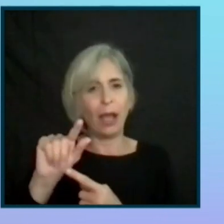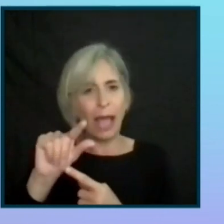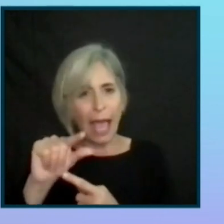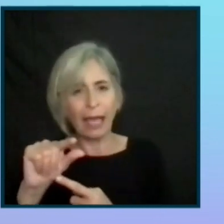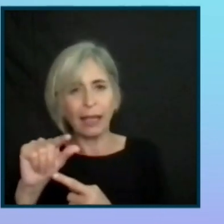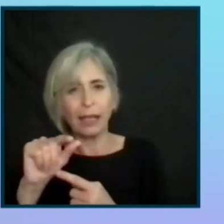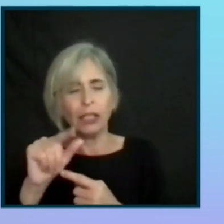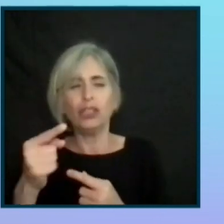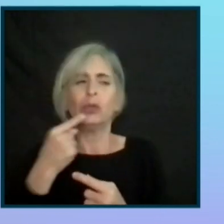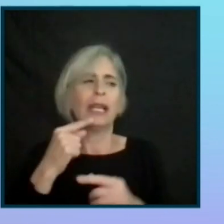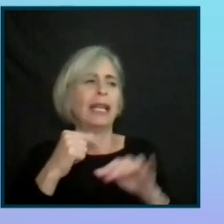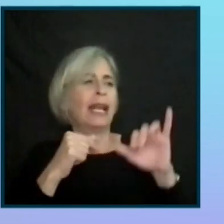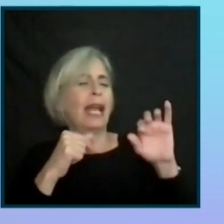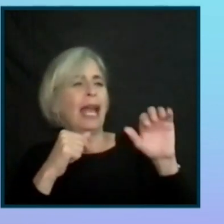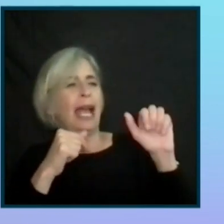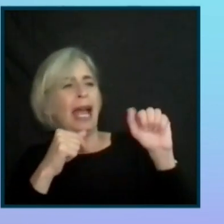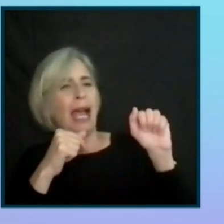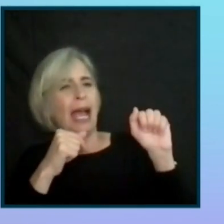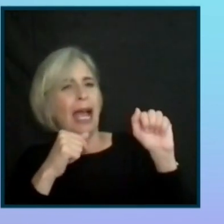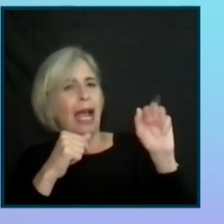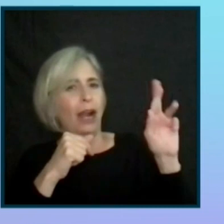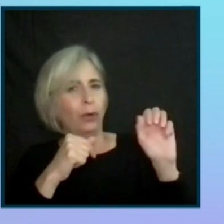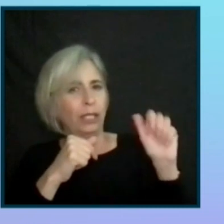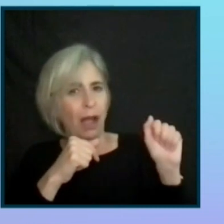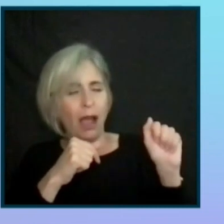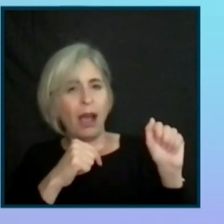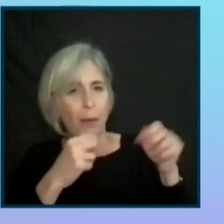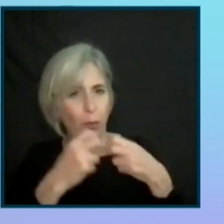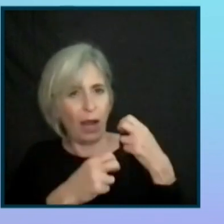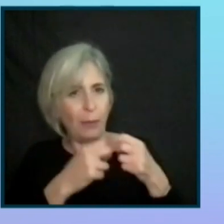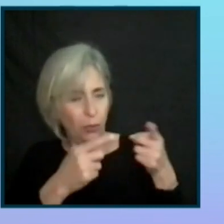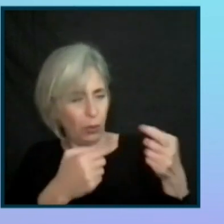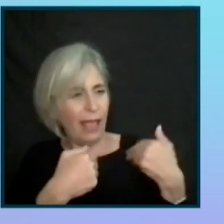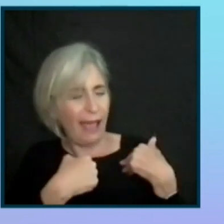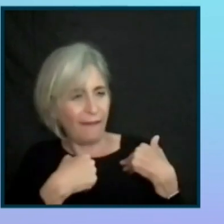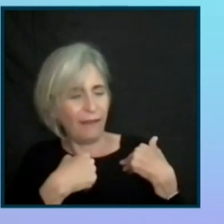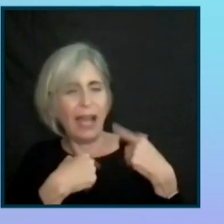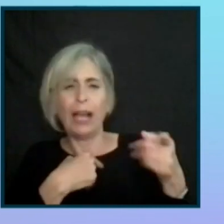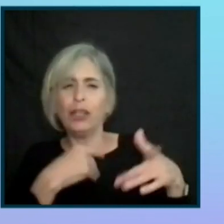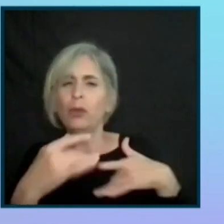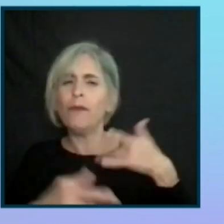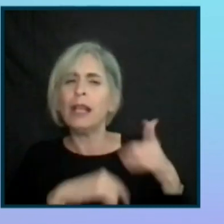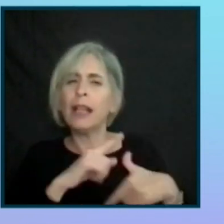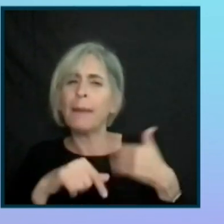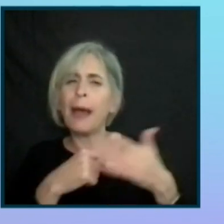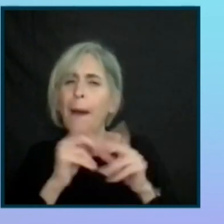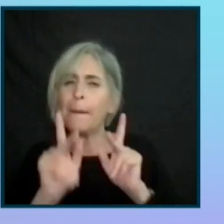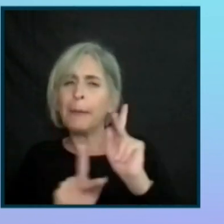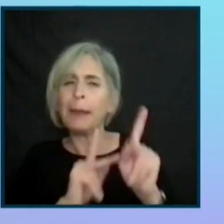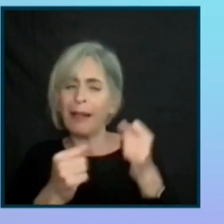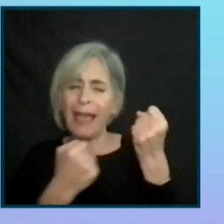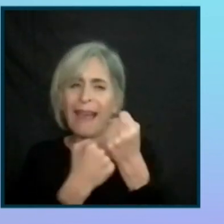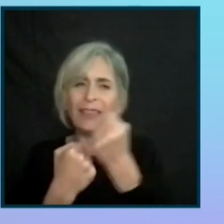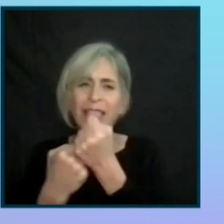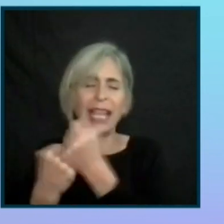There's a lot of aria problems out there. How do you feel about people advocating to the browsers to say,